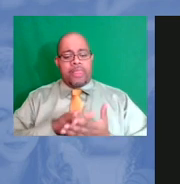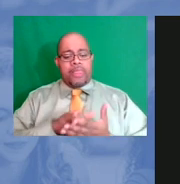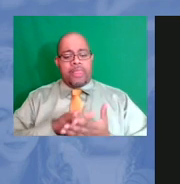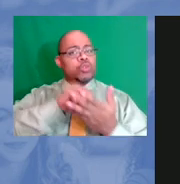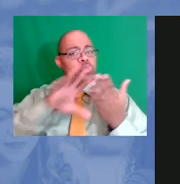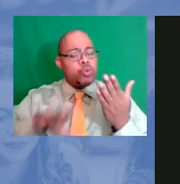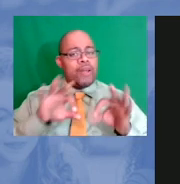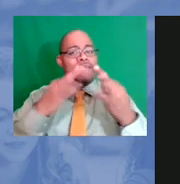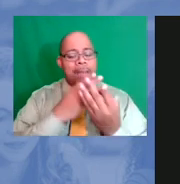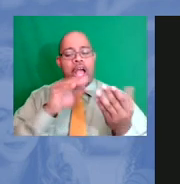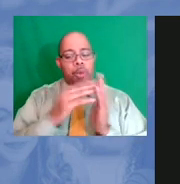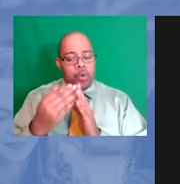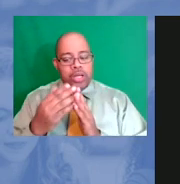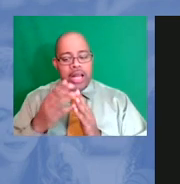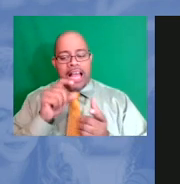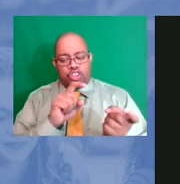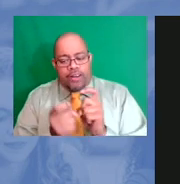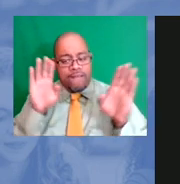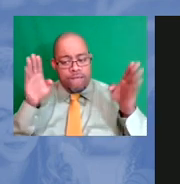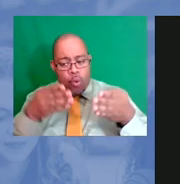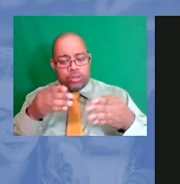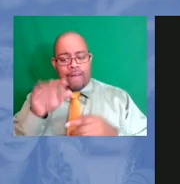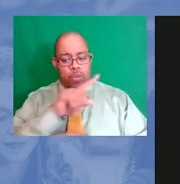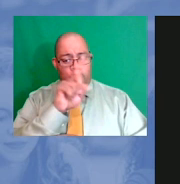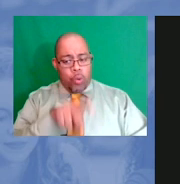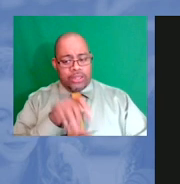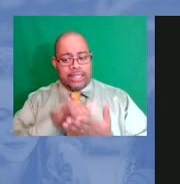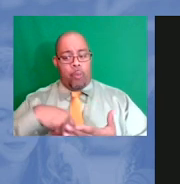AND SHIFTING THE FOCUS OF THE QUESTIONS THAT I THINK THAT WAS EXACTLY OUR APPROACH IN MIAMI